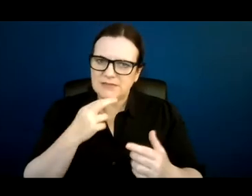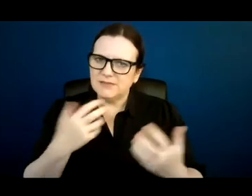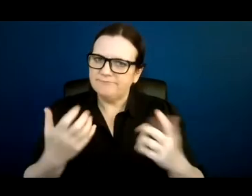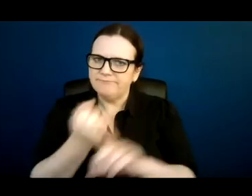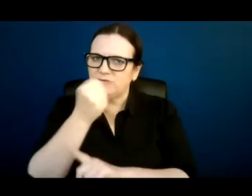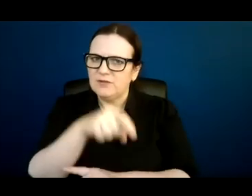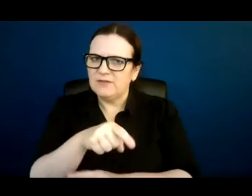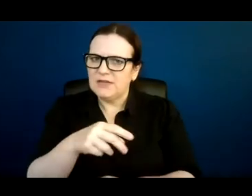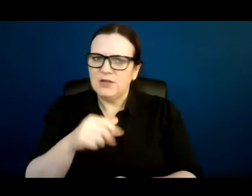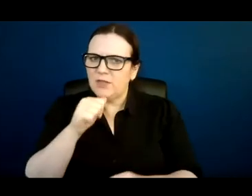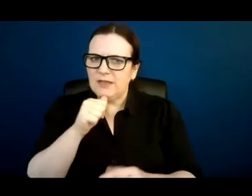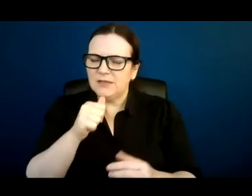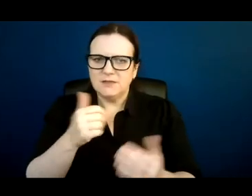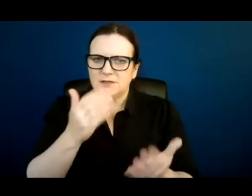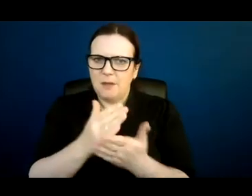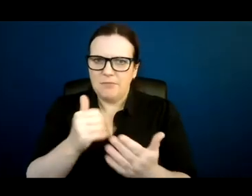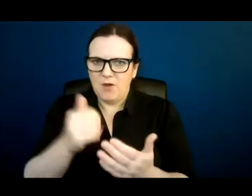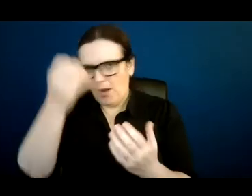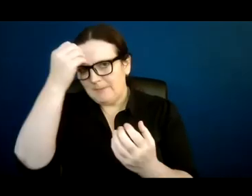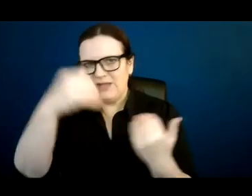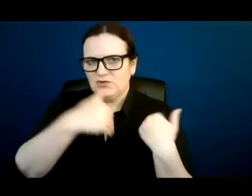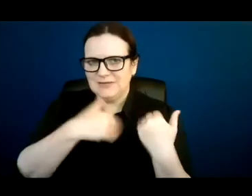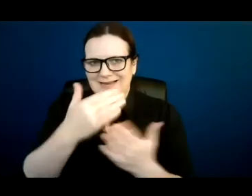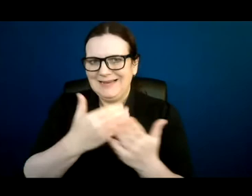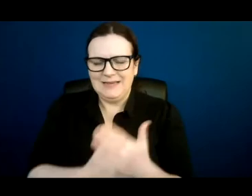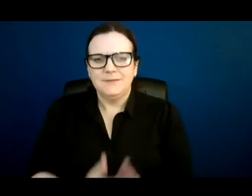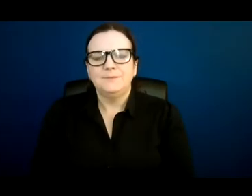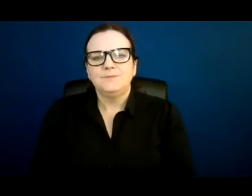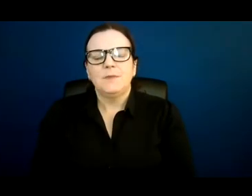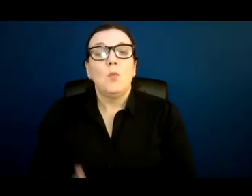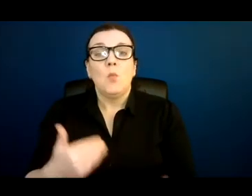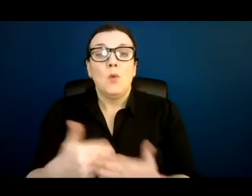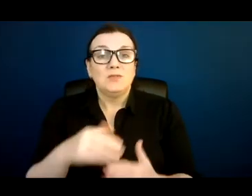The biggest challenge will be migrating really from looking specifically at capacity,